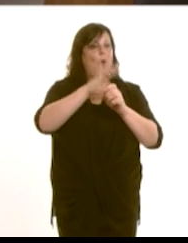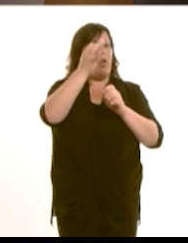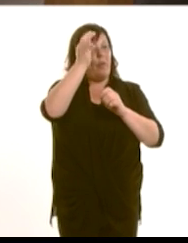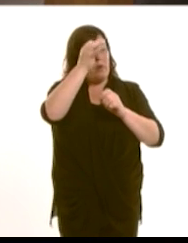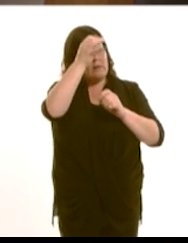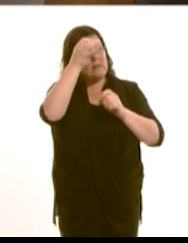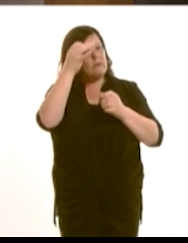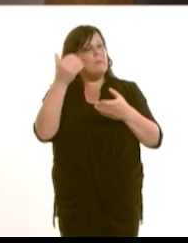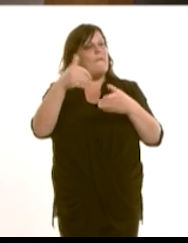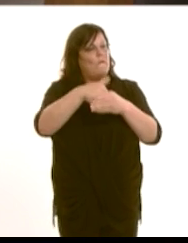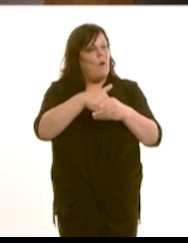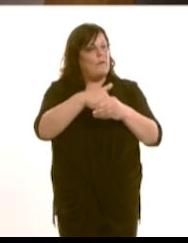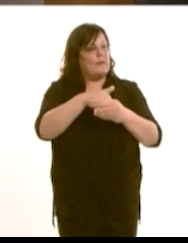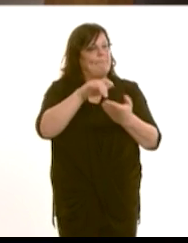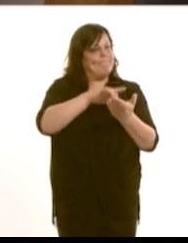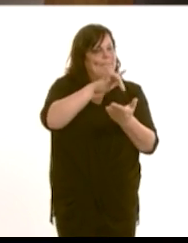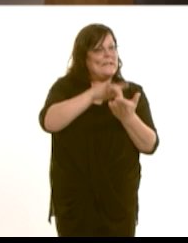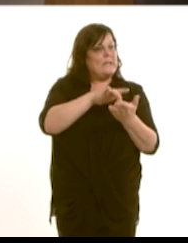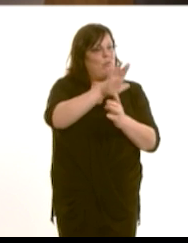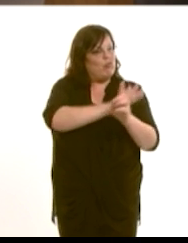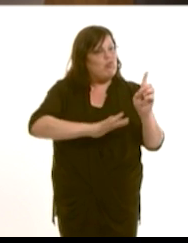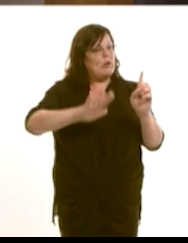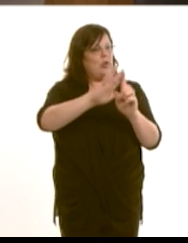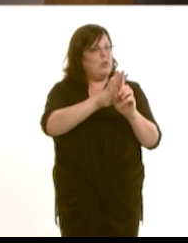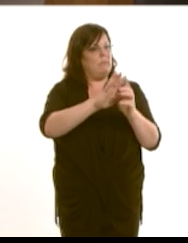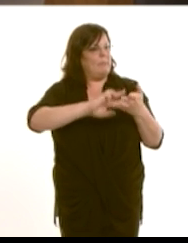Identity is important, I understand that, but the reality is that the economic region